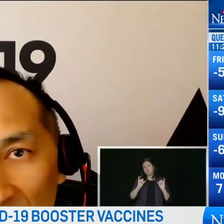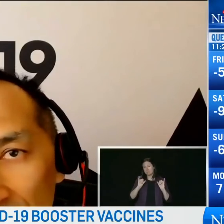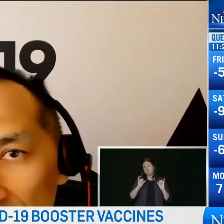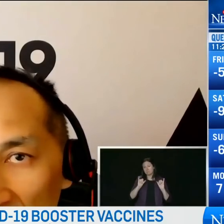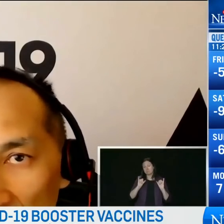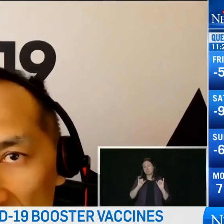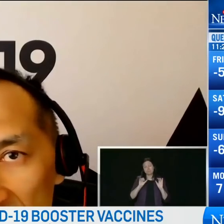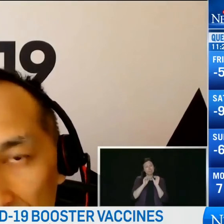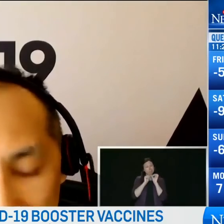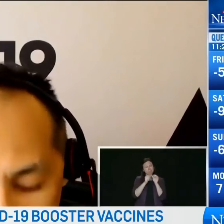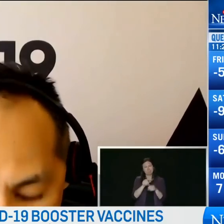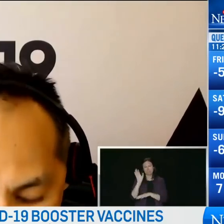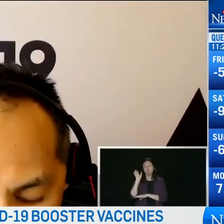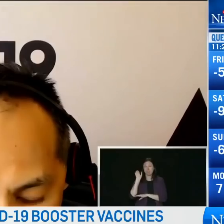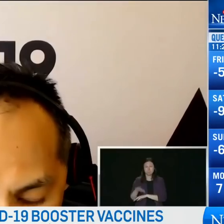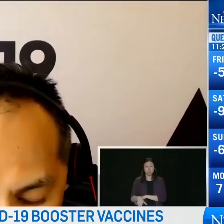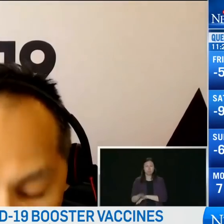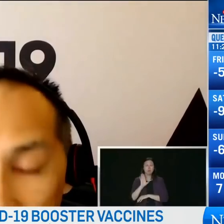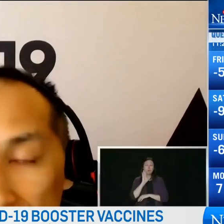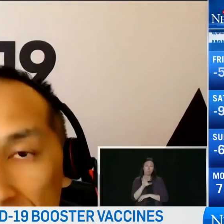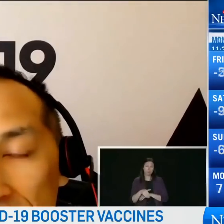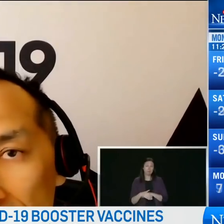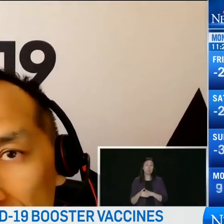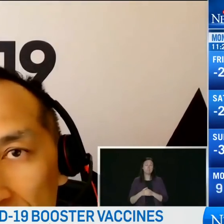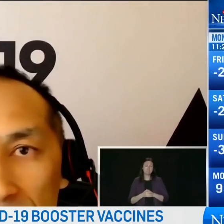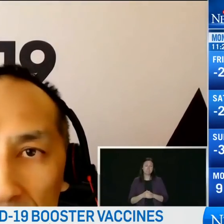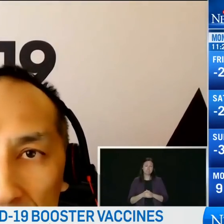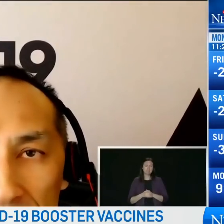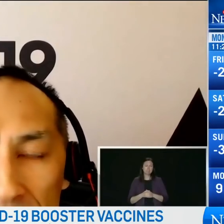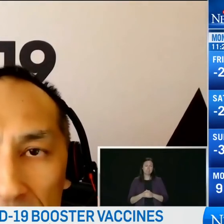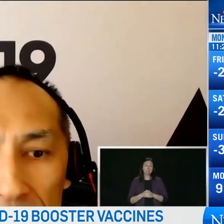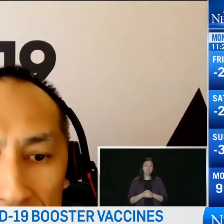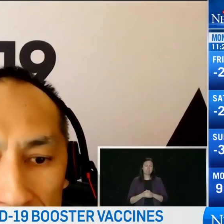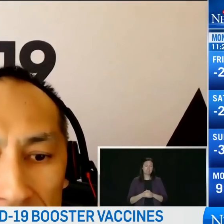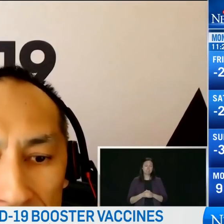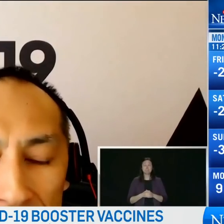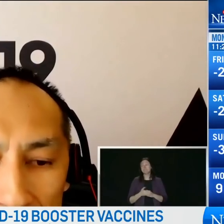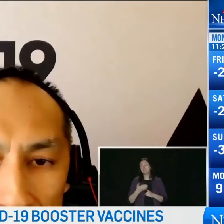REGARDLESS OF WHAT EMERGES, WE CONTINUE WITH OR WORK OR OUR